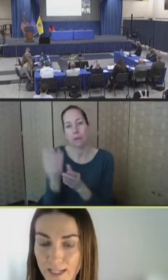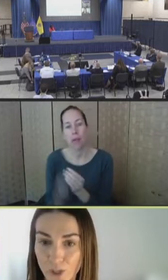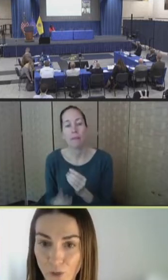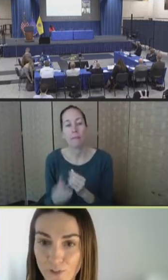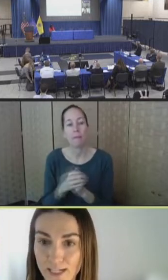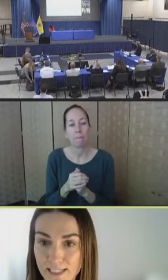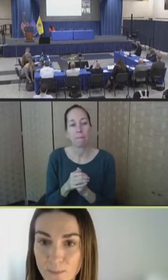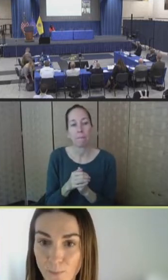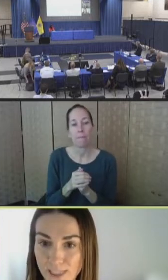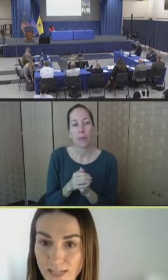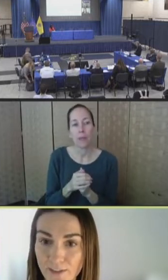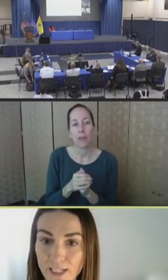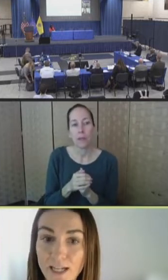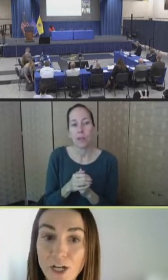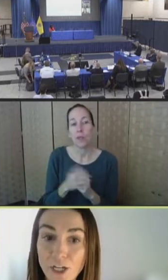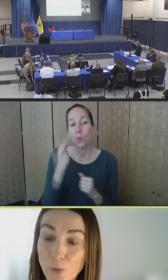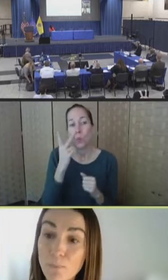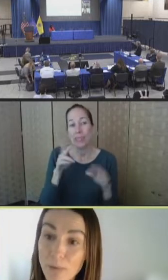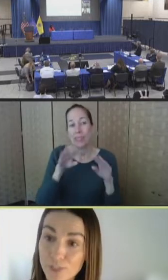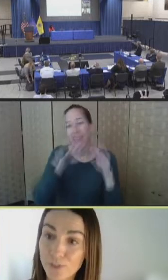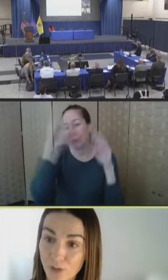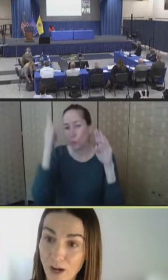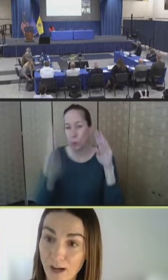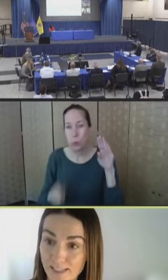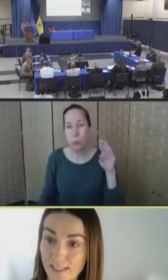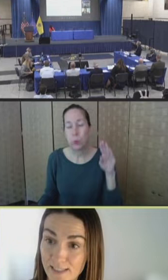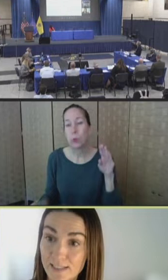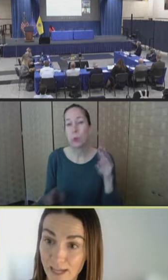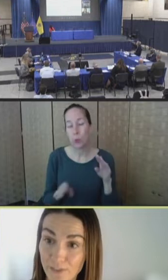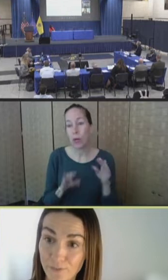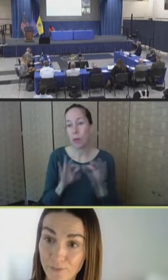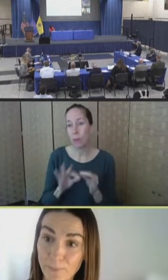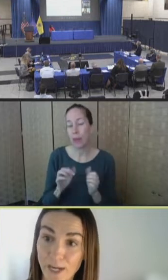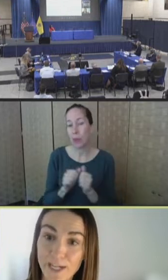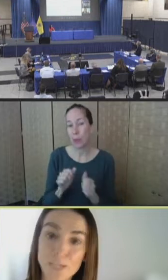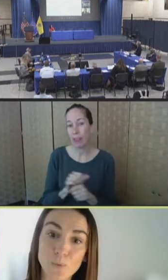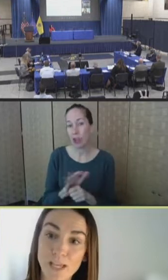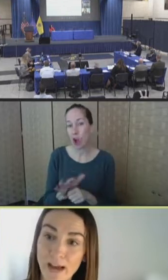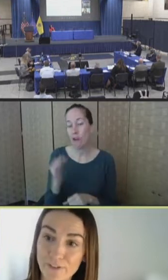in COVID-19 mortality, you know, much of the loss is the death of grandparents. We average,